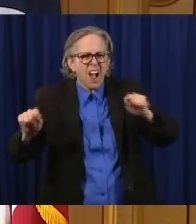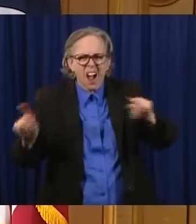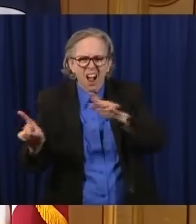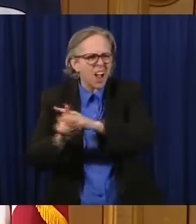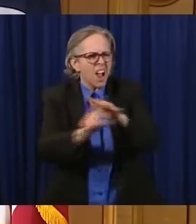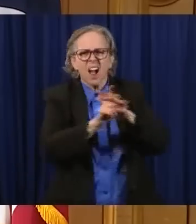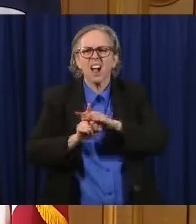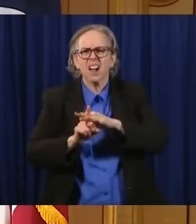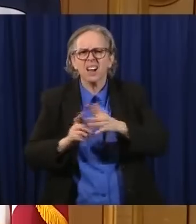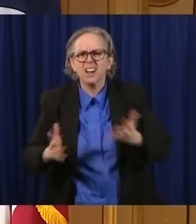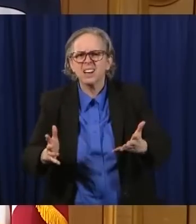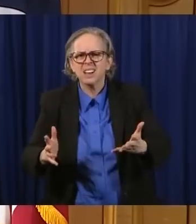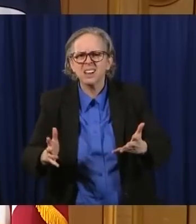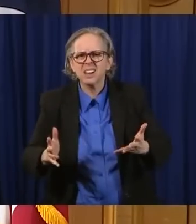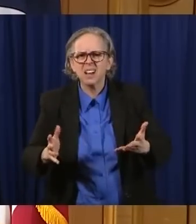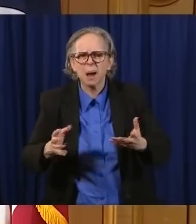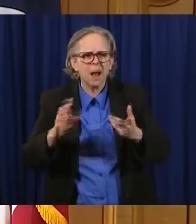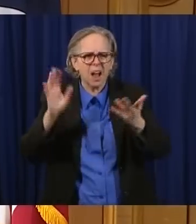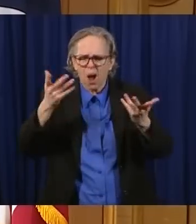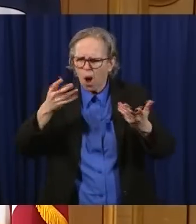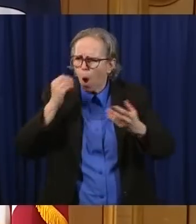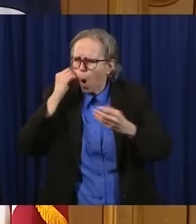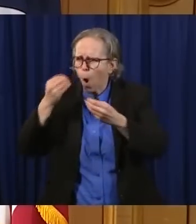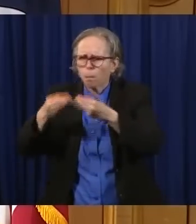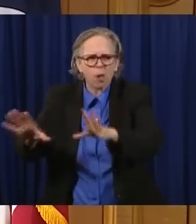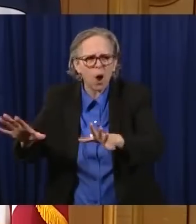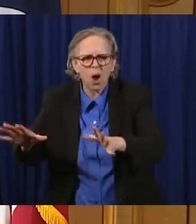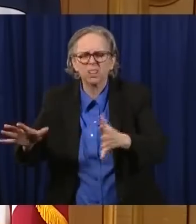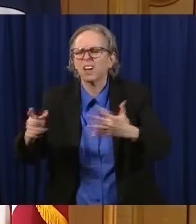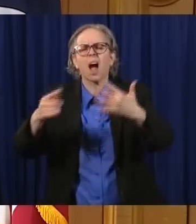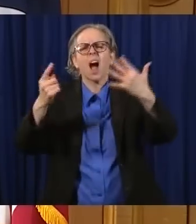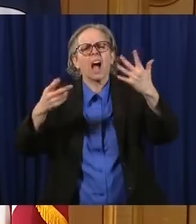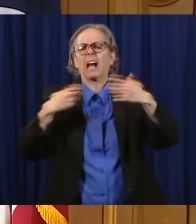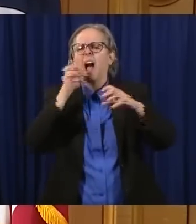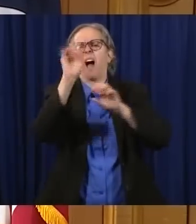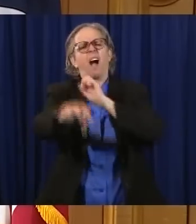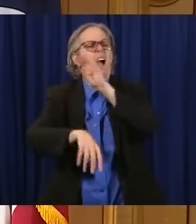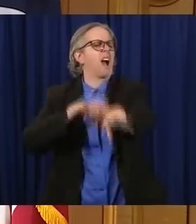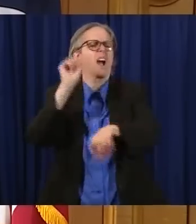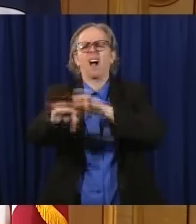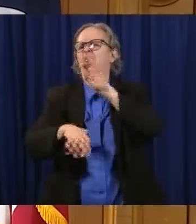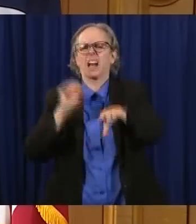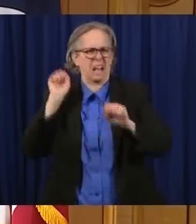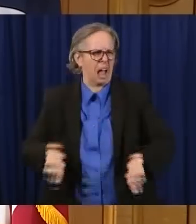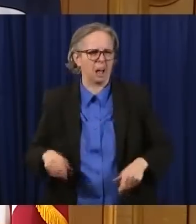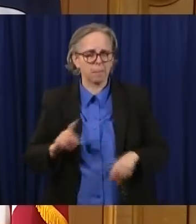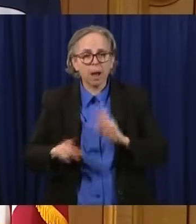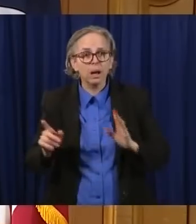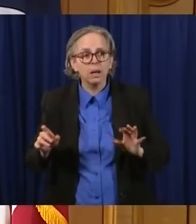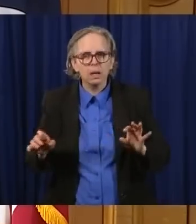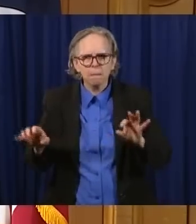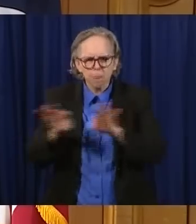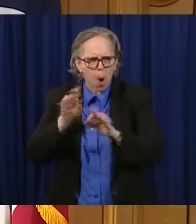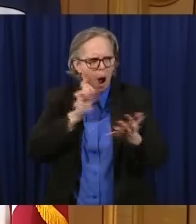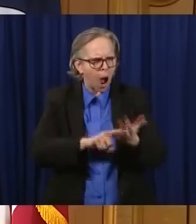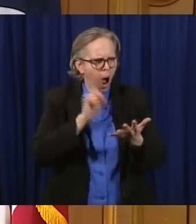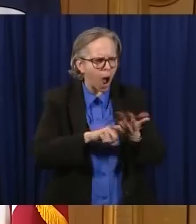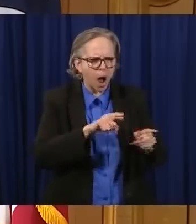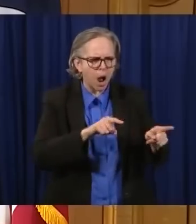YOU SEAT RELAPSES GO UP. WE SEE PEOPLE HAVE MORE ANXIETY. WE SEE PEOPLE WITH MORE